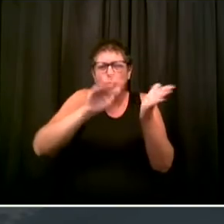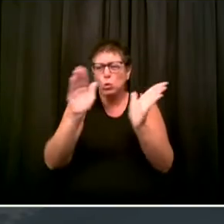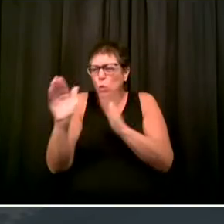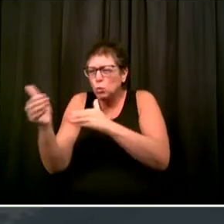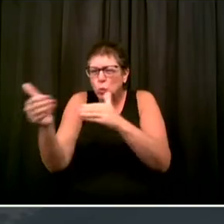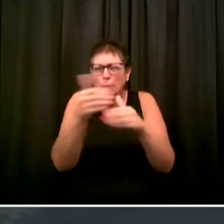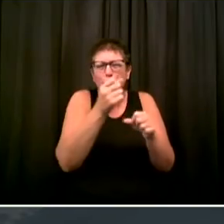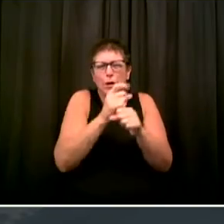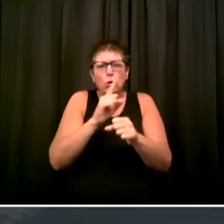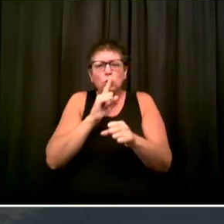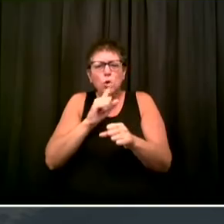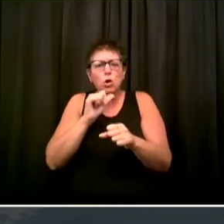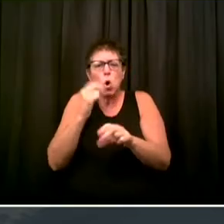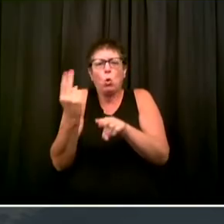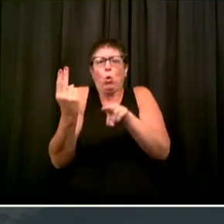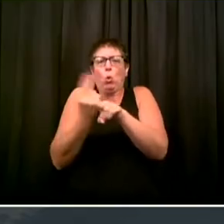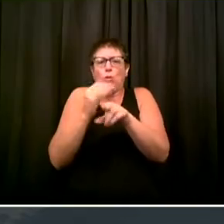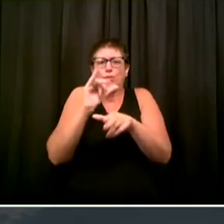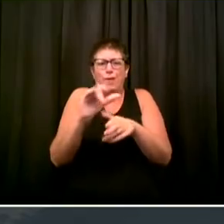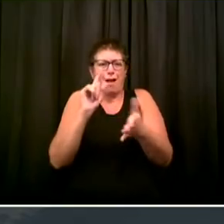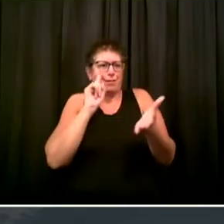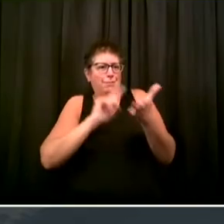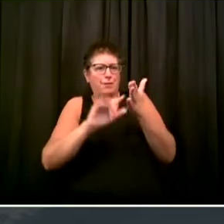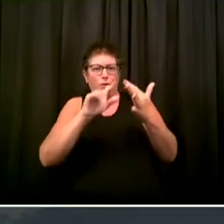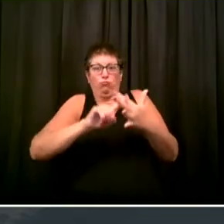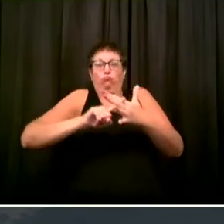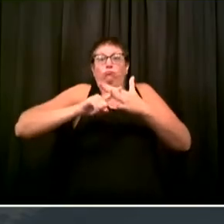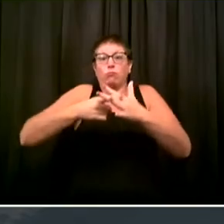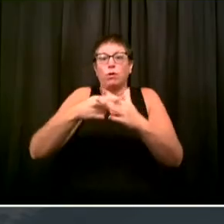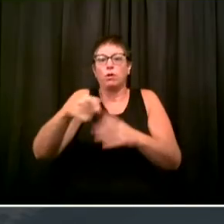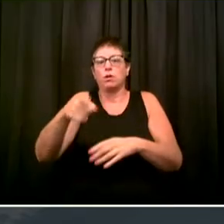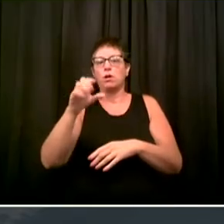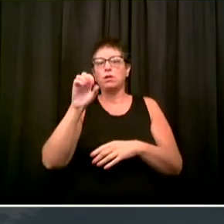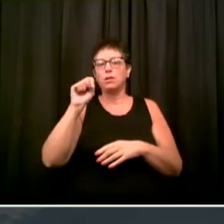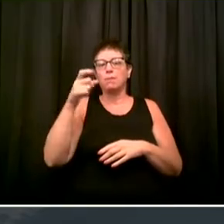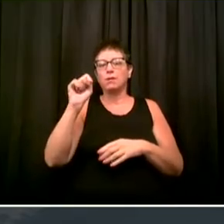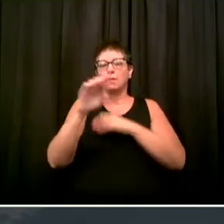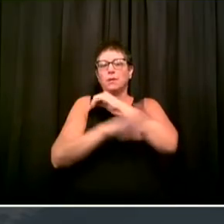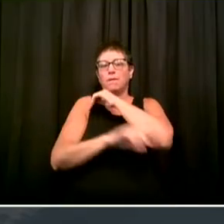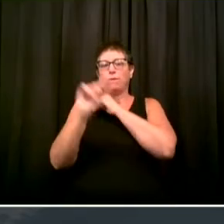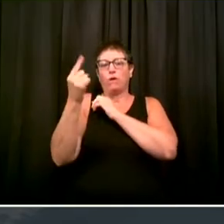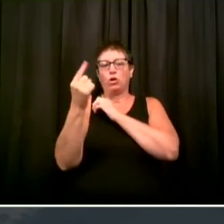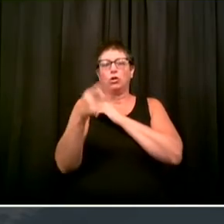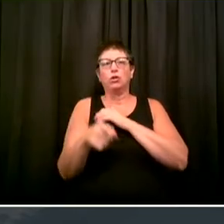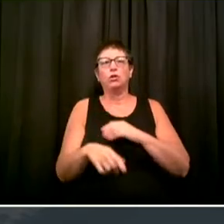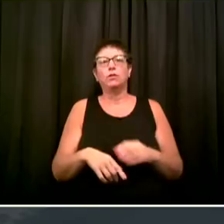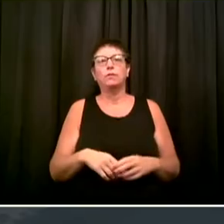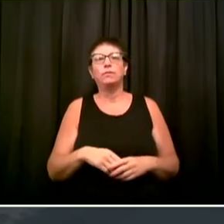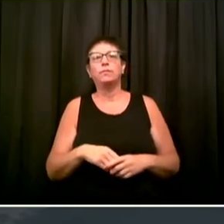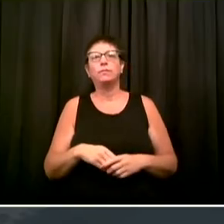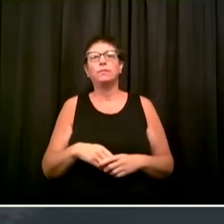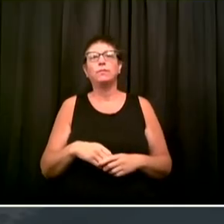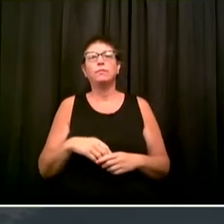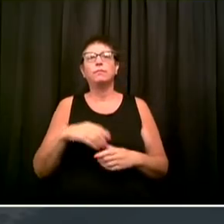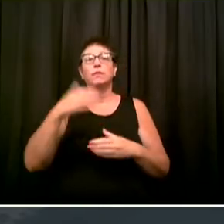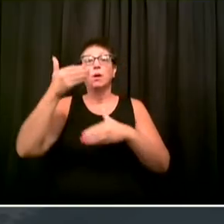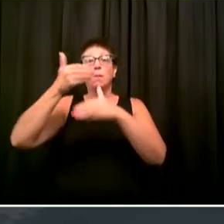S RCIS READY. THAT WINDOWS ARE OPEN